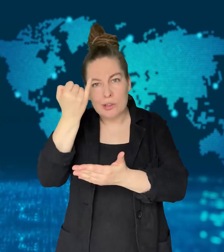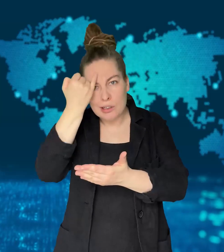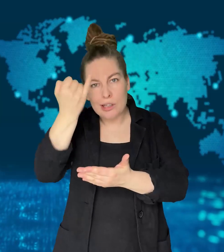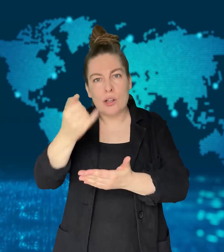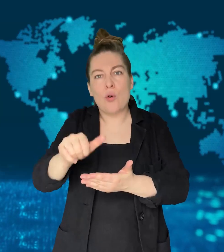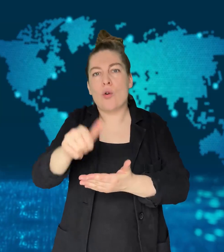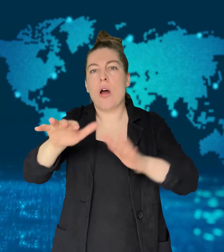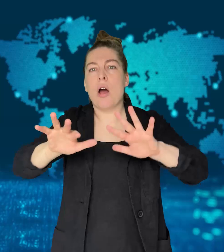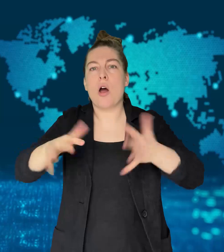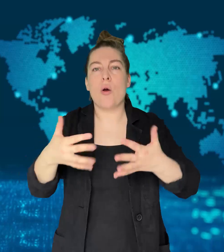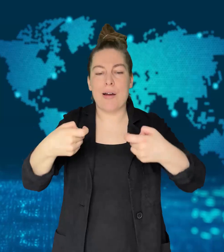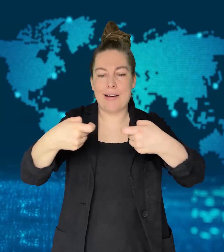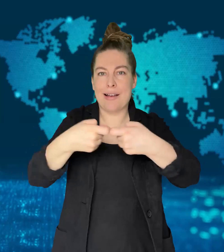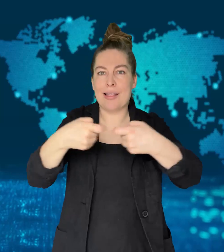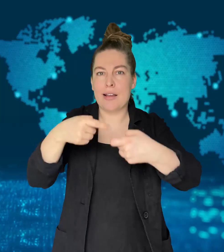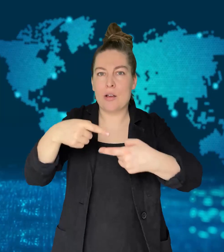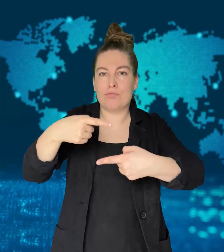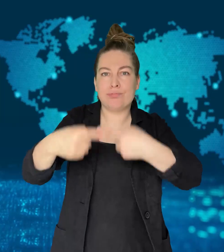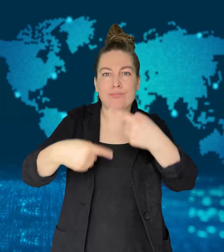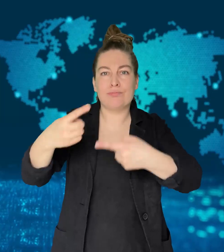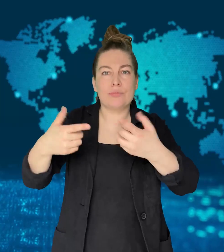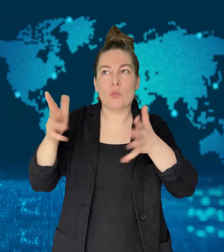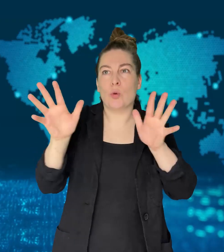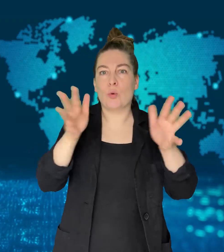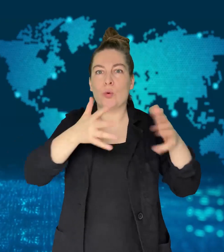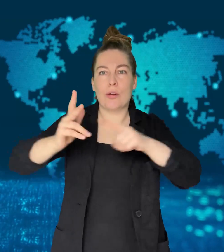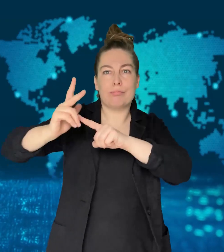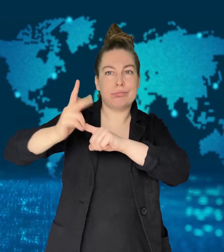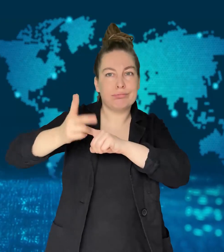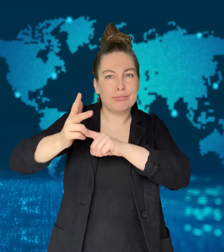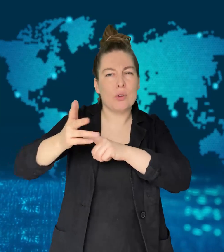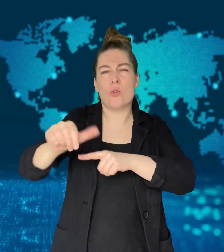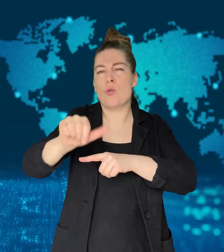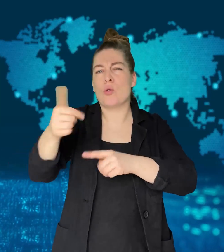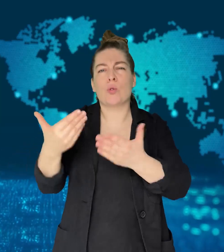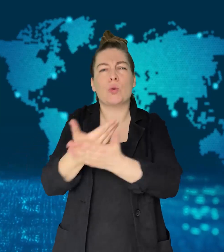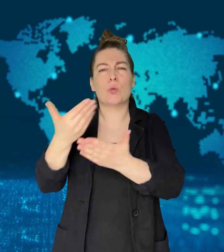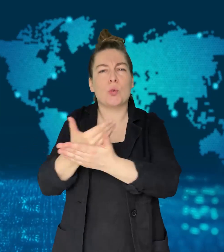The National Energy System Operator is investigating